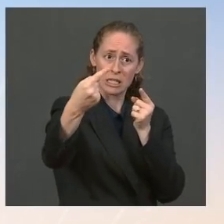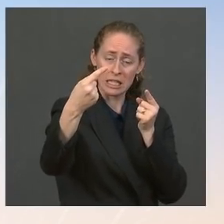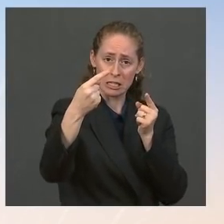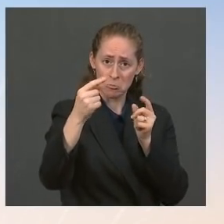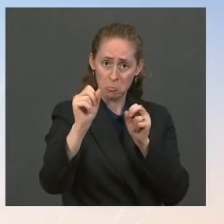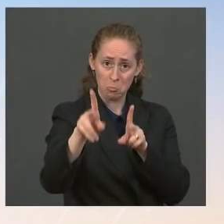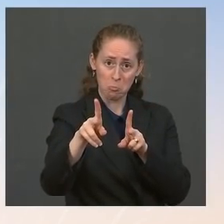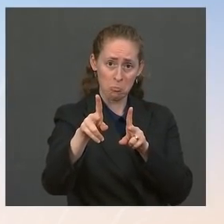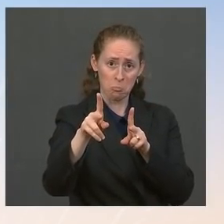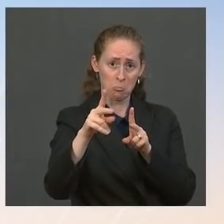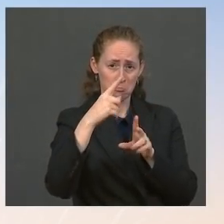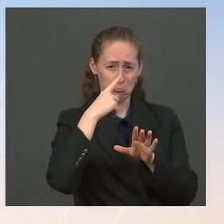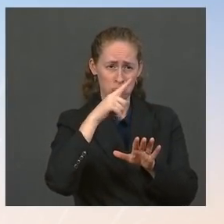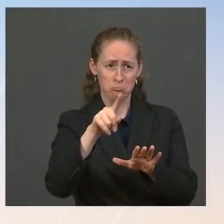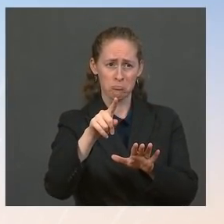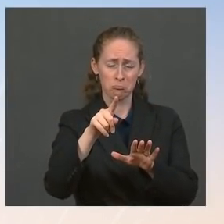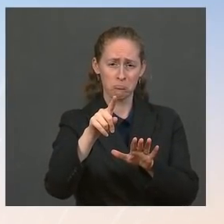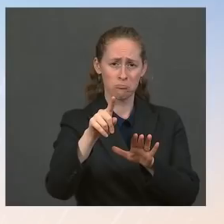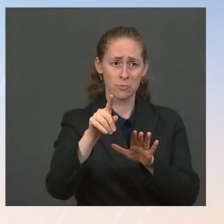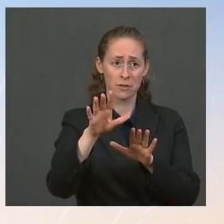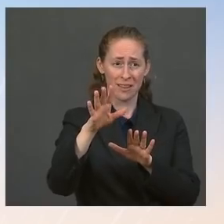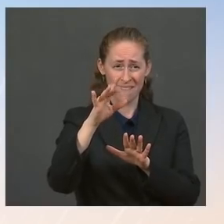The Press: So, what is the difference -- Secretary Mayorkas: -- if -- if I may: